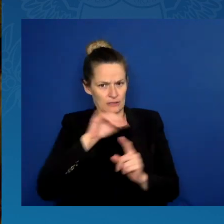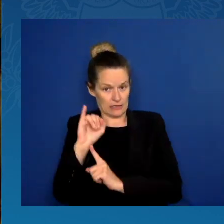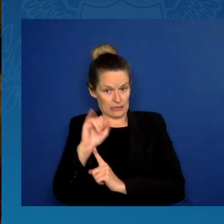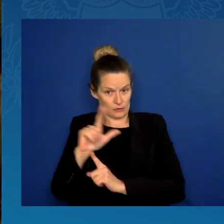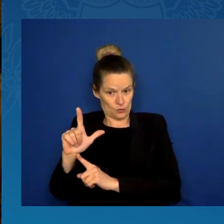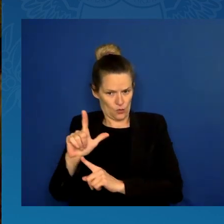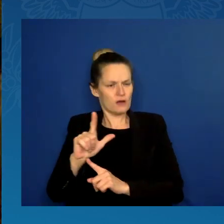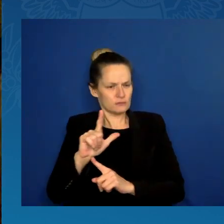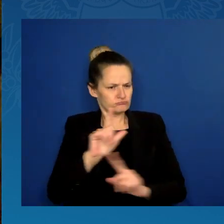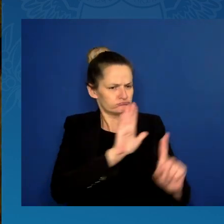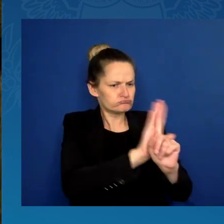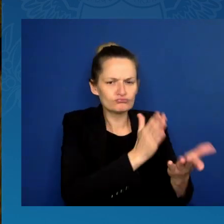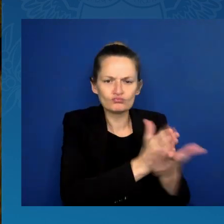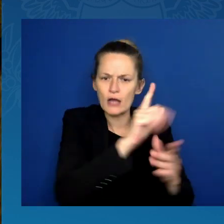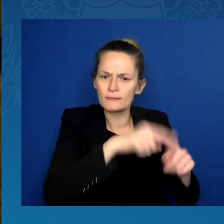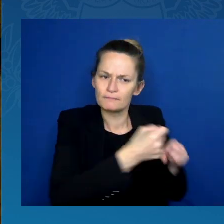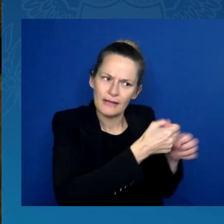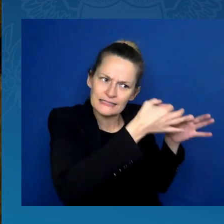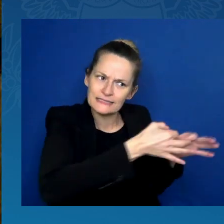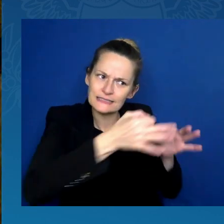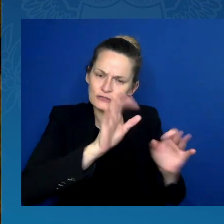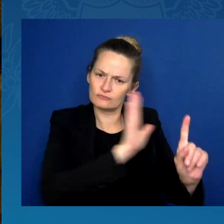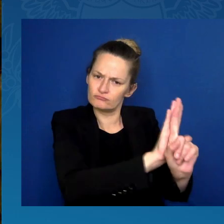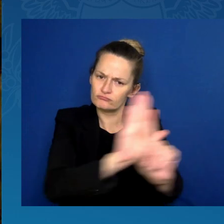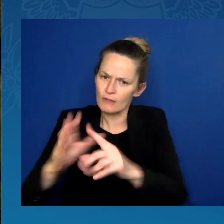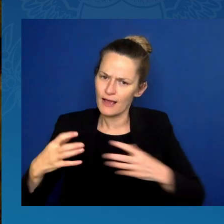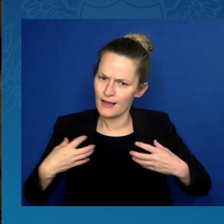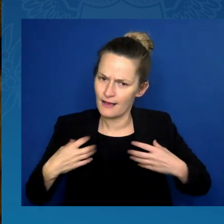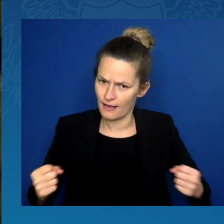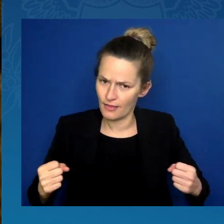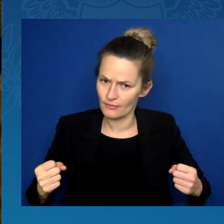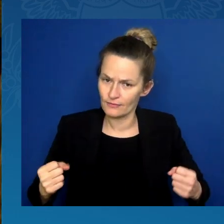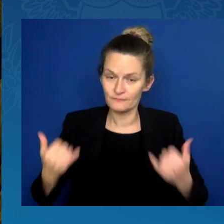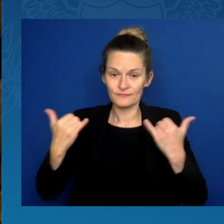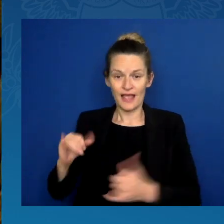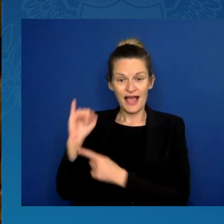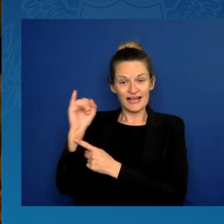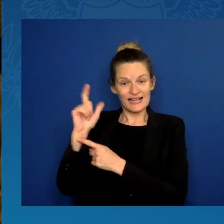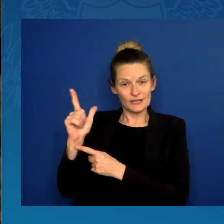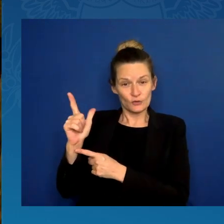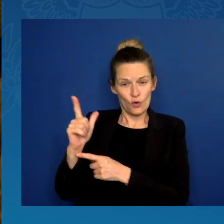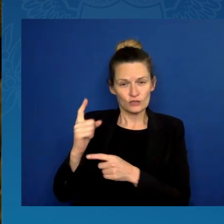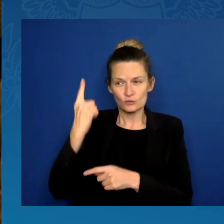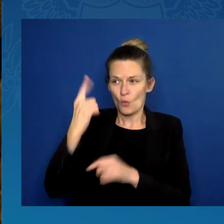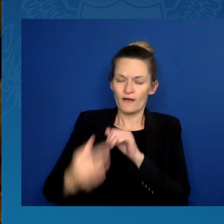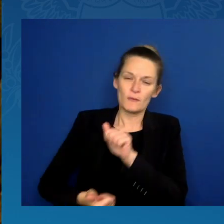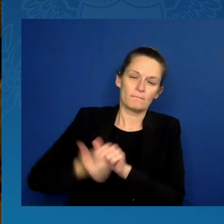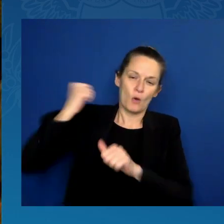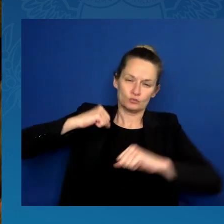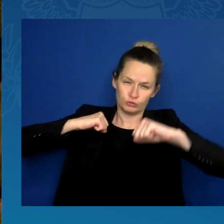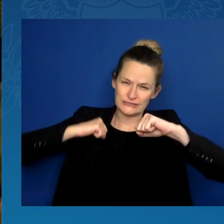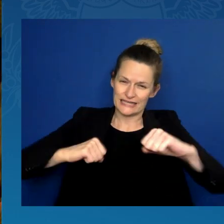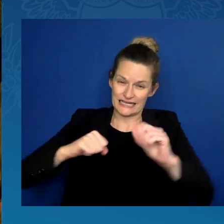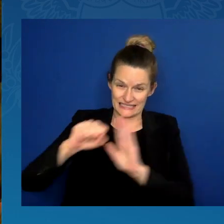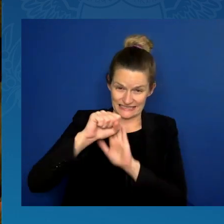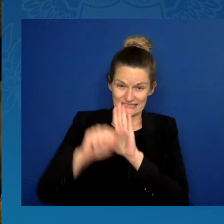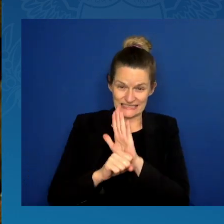Today, Illinois is one of the most protective states in the country when it comes to reproductive health. It was important for me as a young Latina